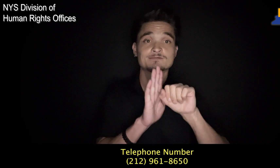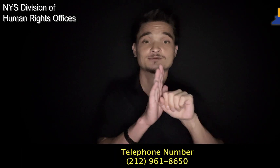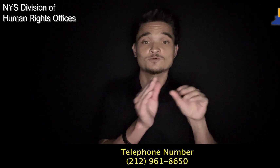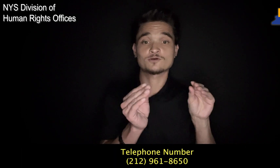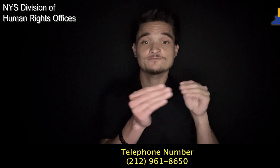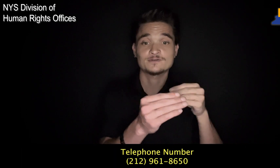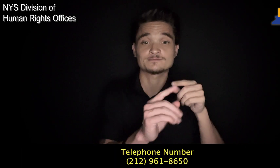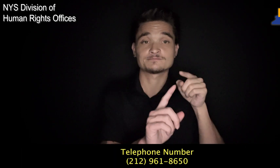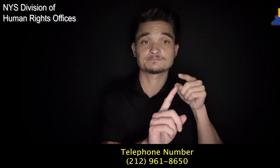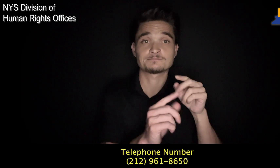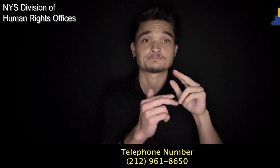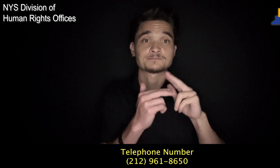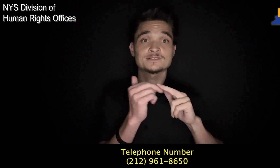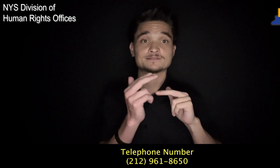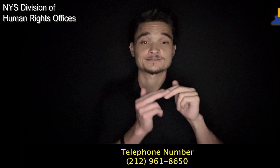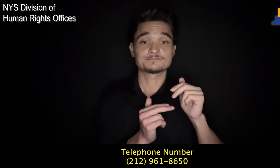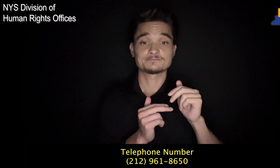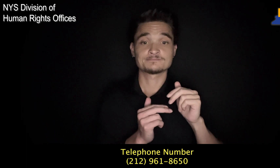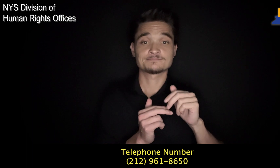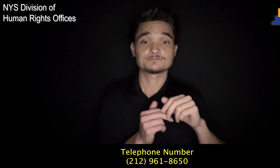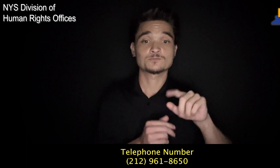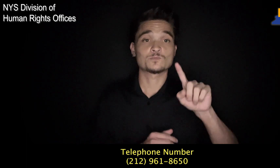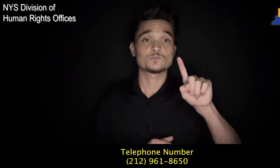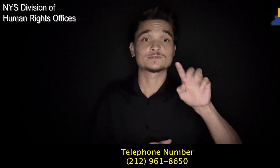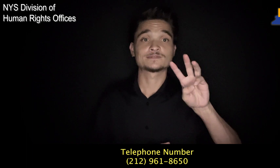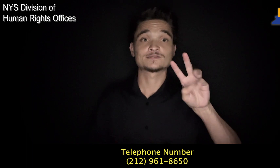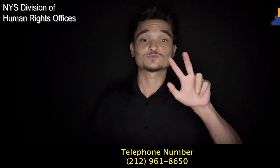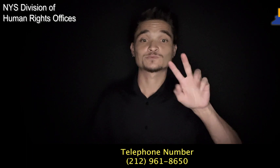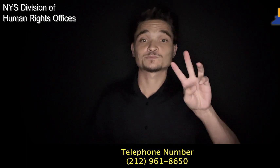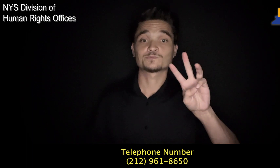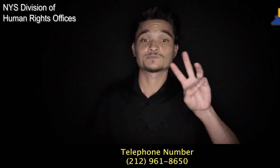Telephone Number (212) 961-8650